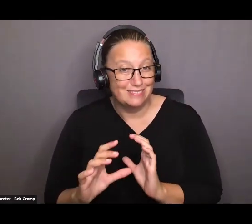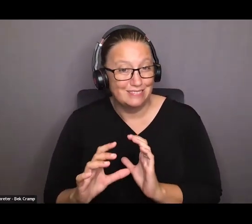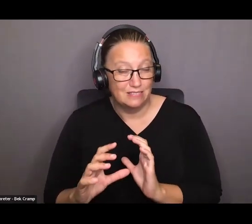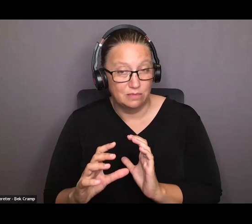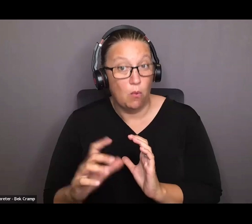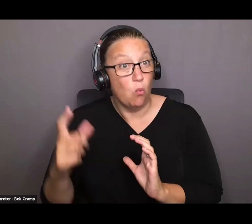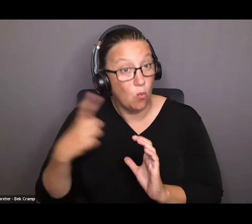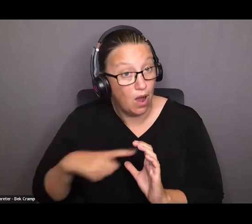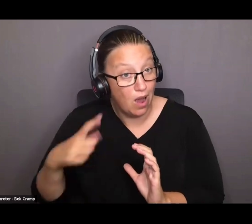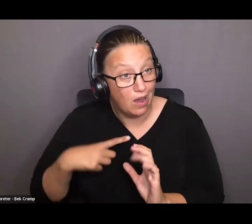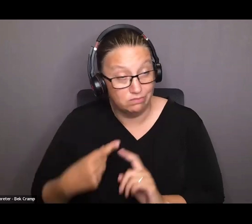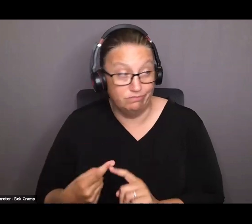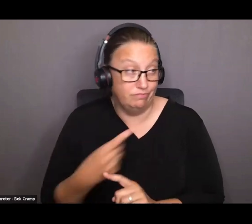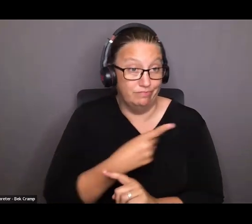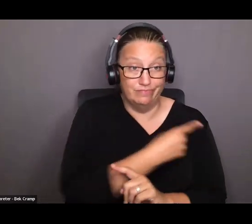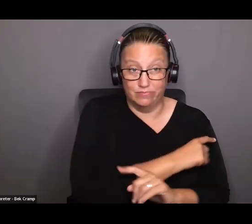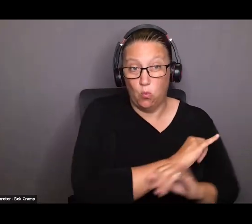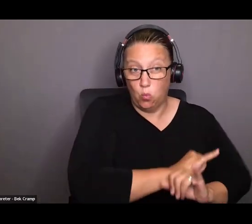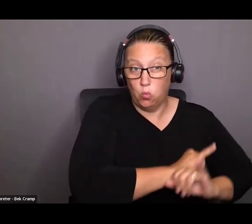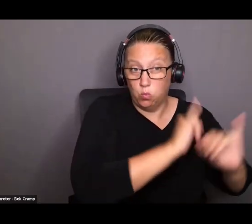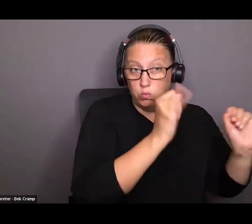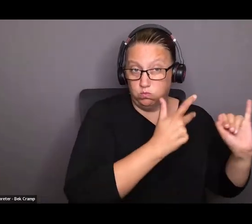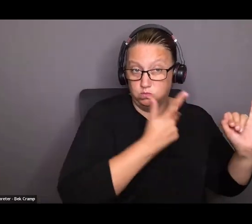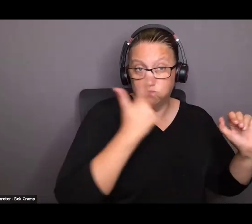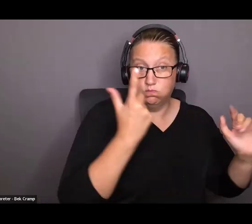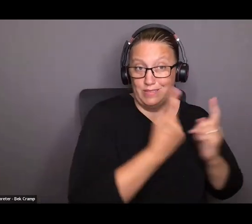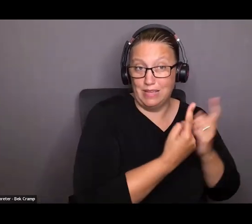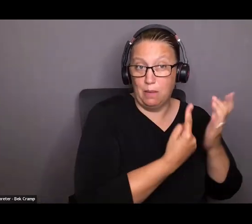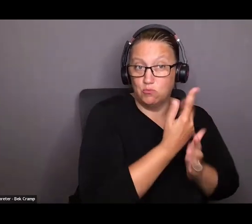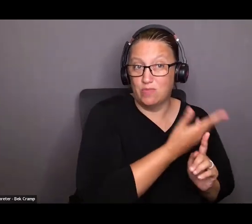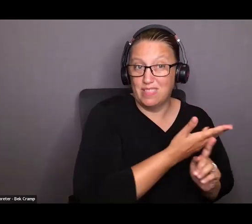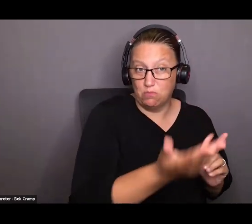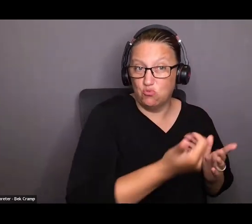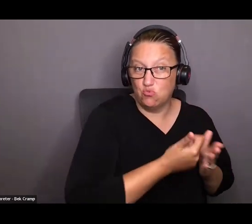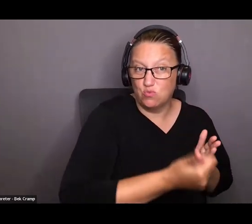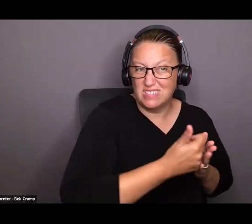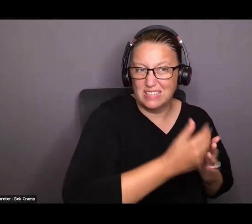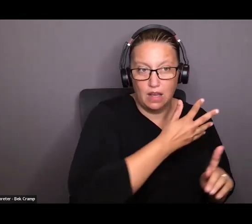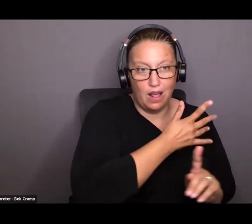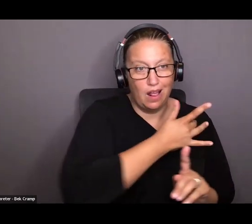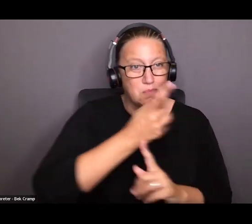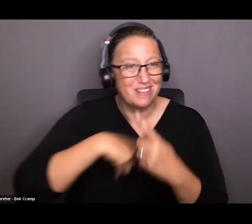have happened. And so we really need to understand those drivers and also do research into some